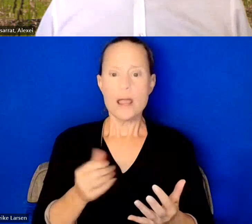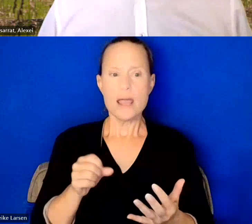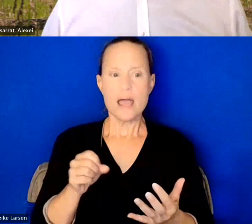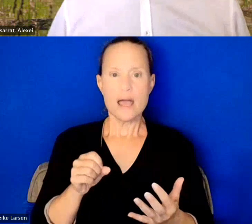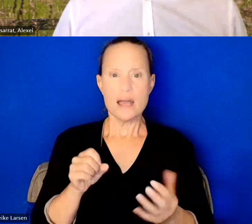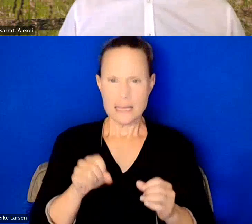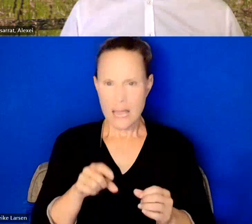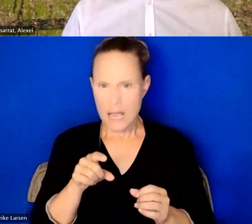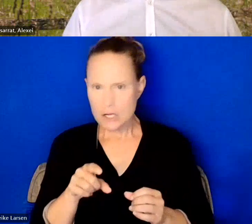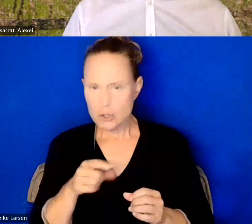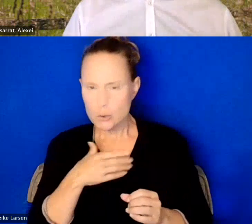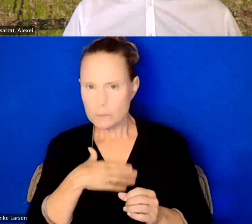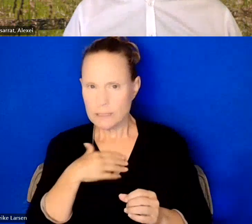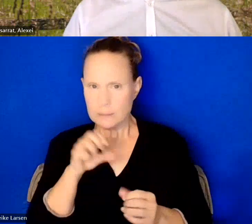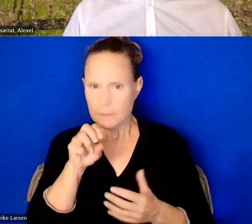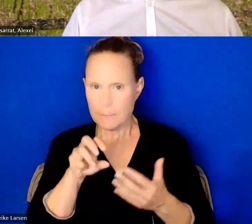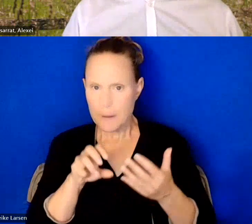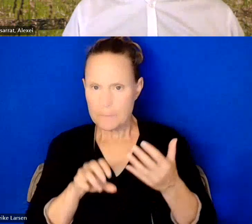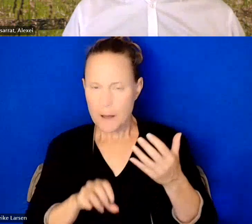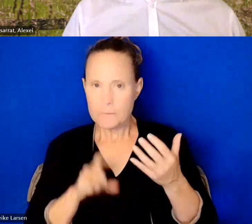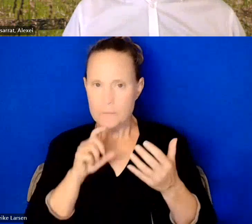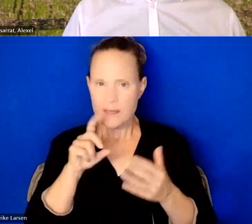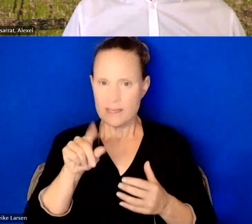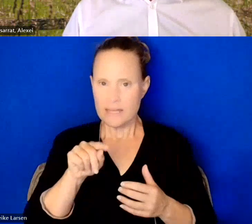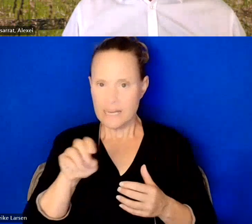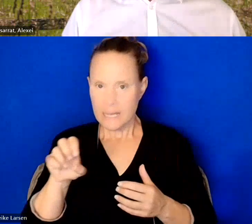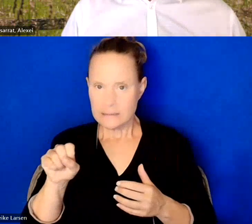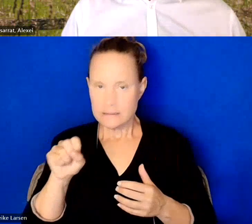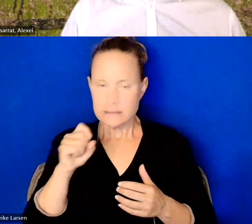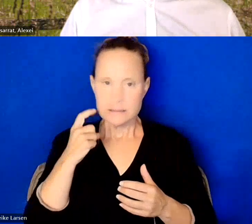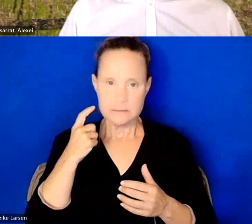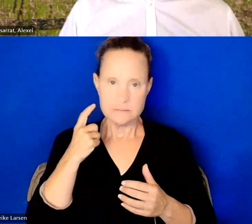Can you please review the deadlines one more time so we'll pass it off to Alexi for that.